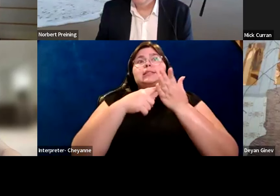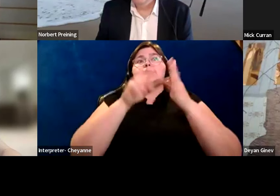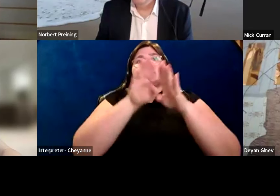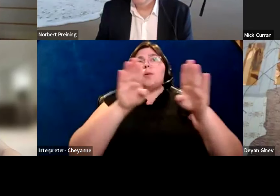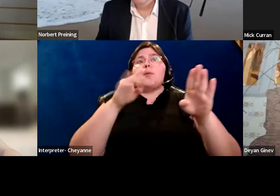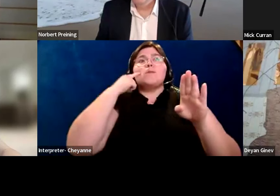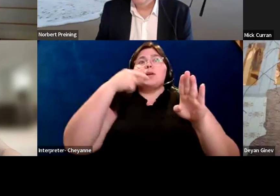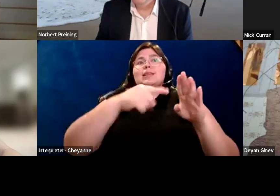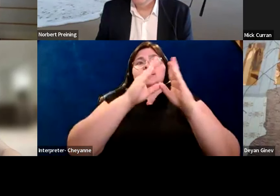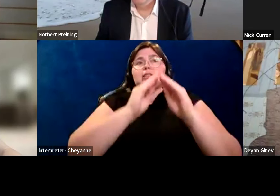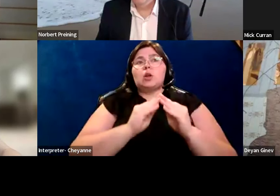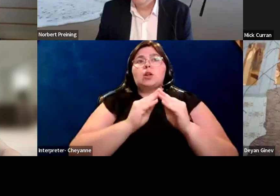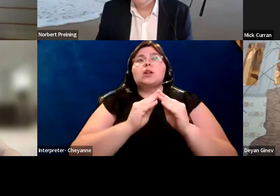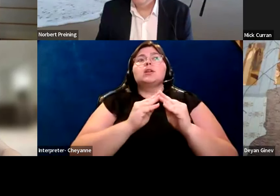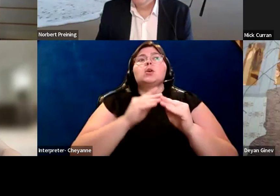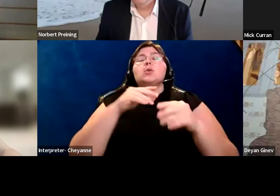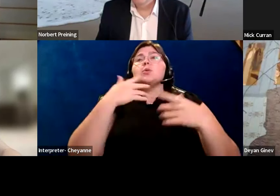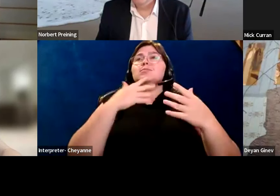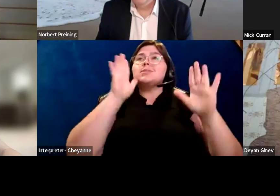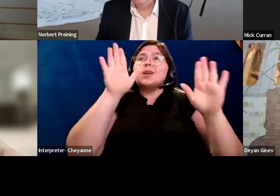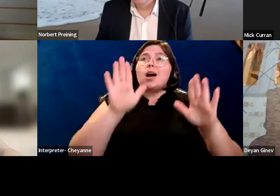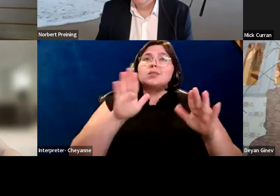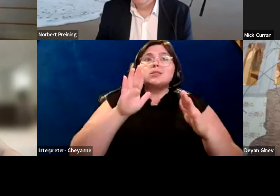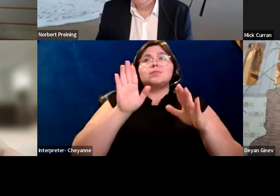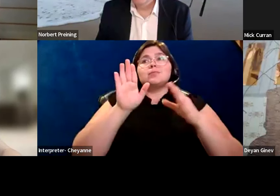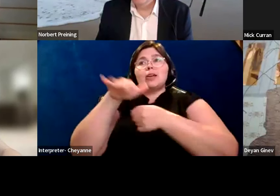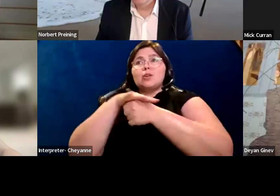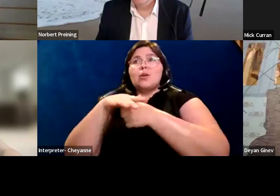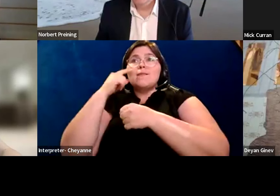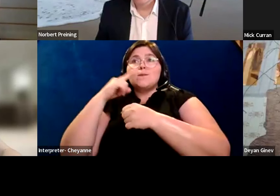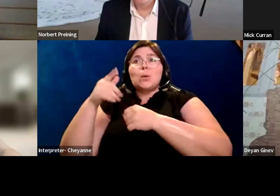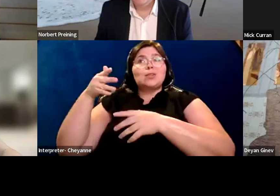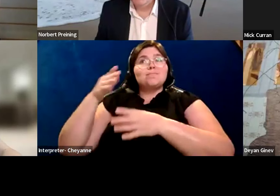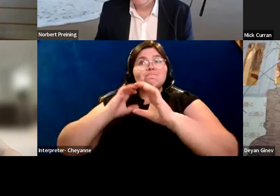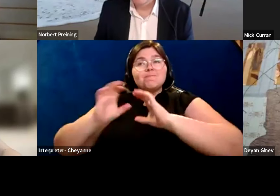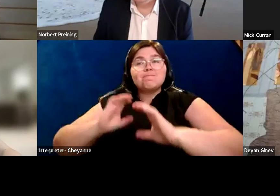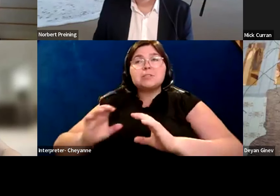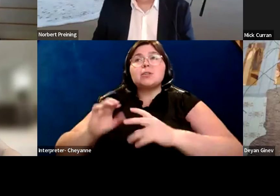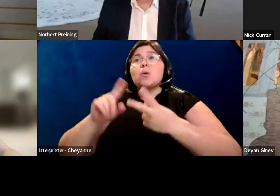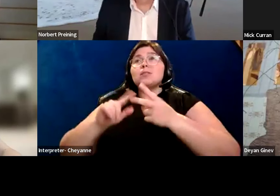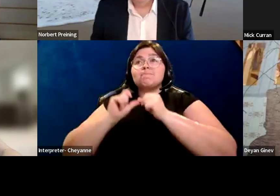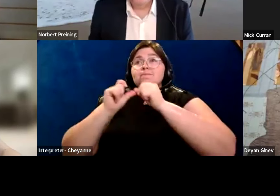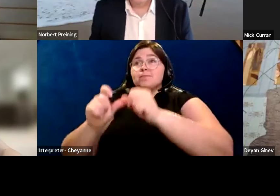That's a great place to have side conversations or keep conversations going. You can access that anytime.